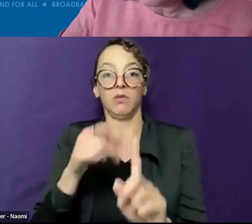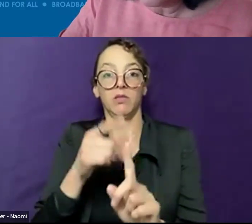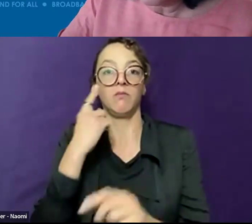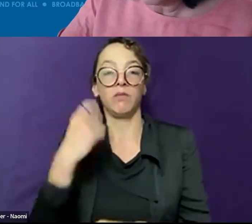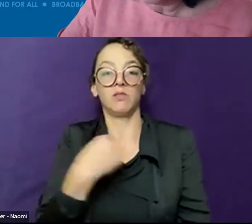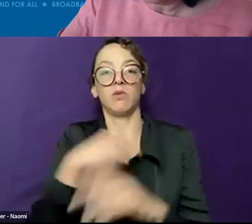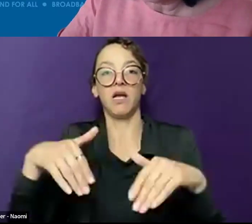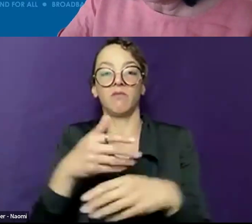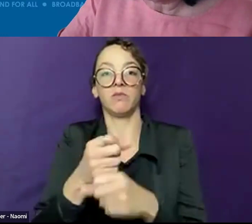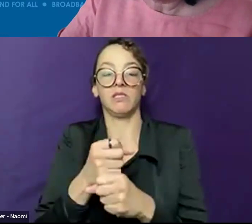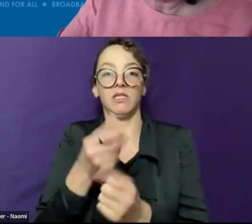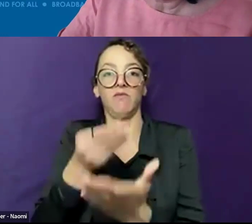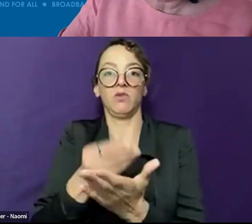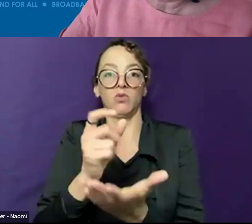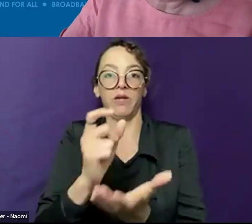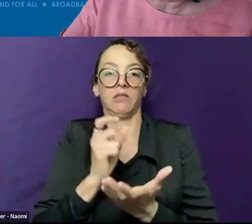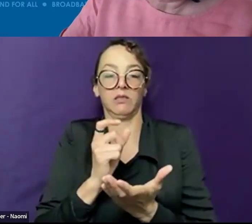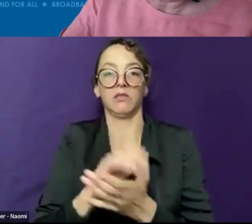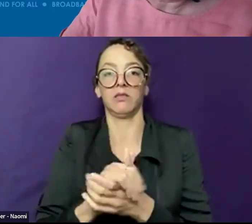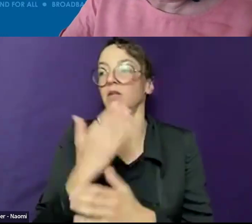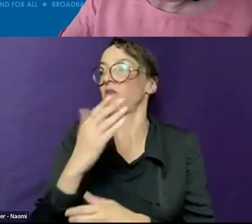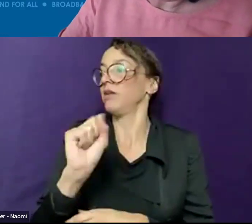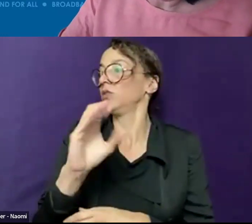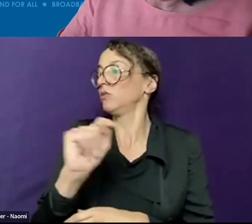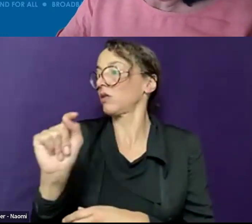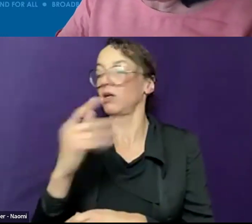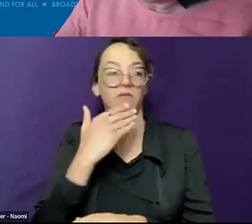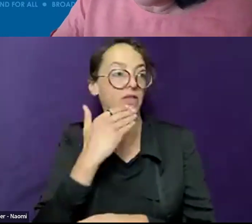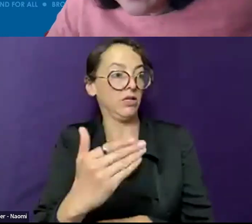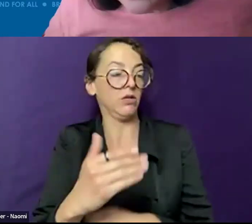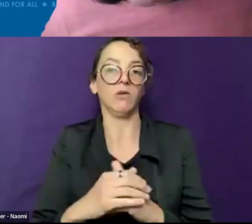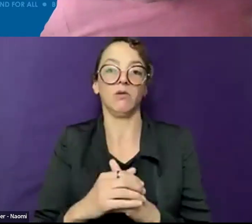Thanks. Scott. Thank you.